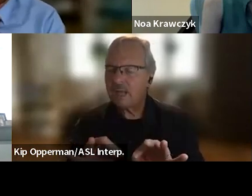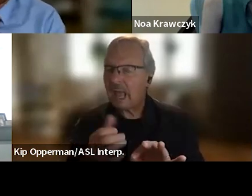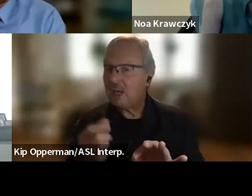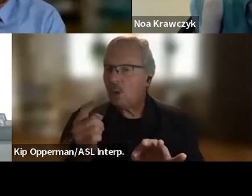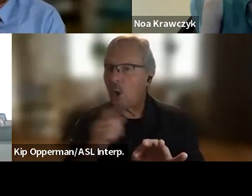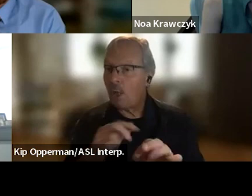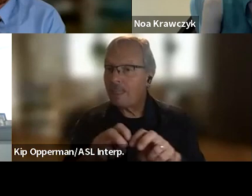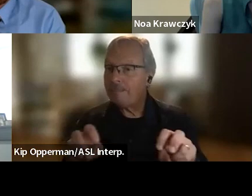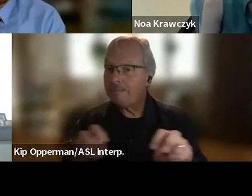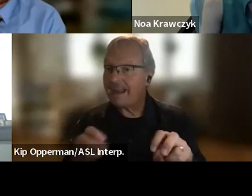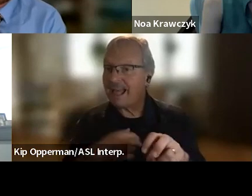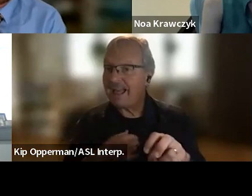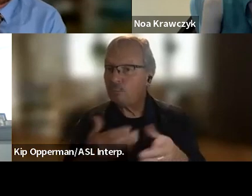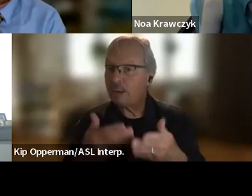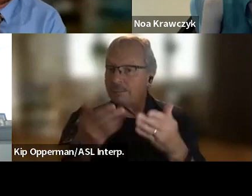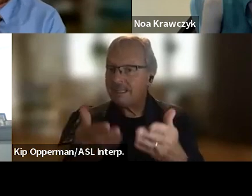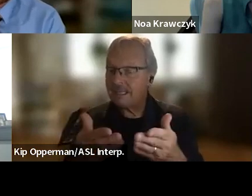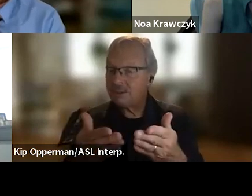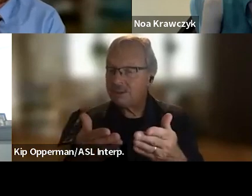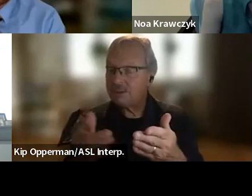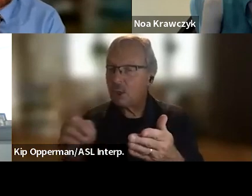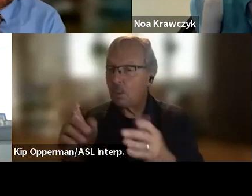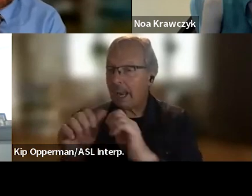of where an agency that's just getting started